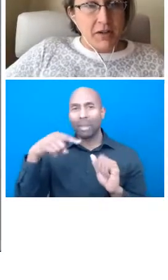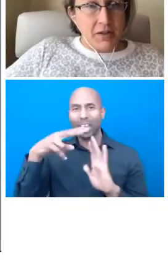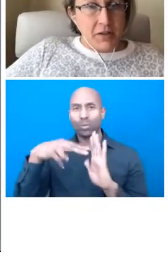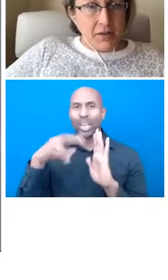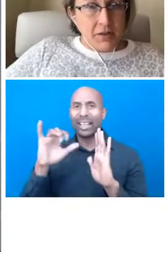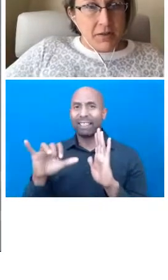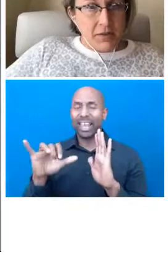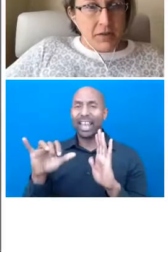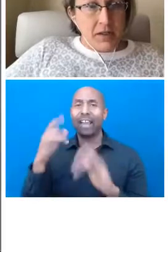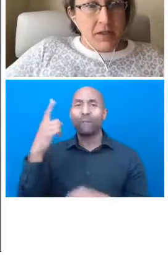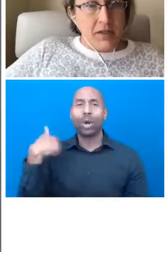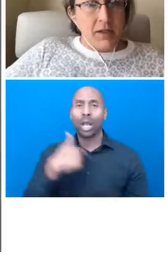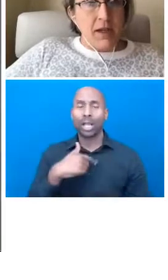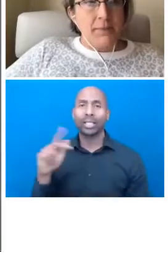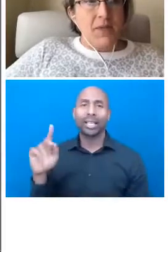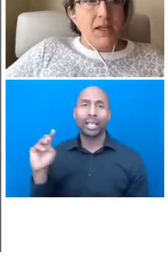Kim: Sure.